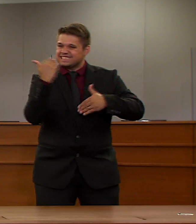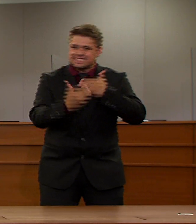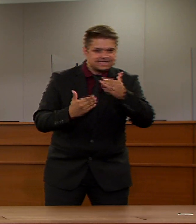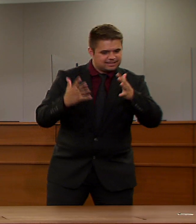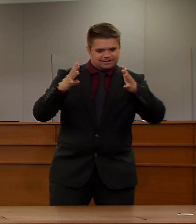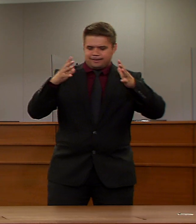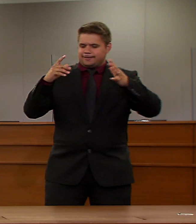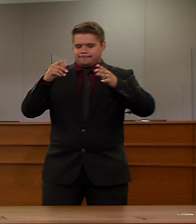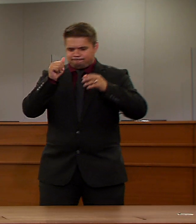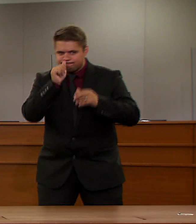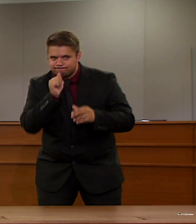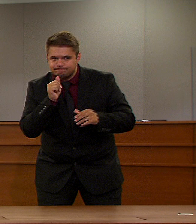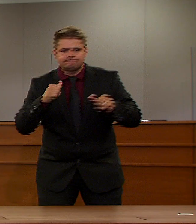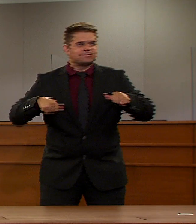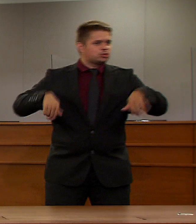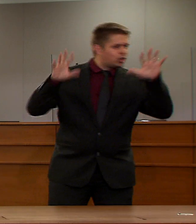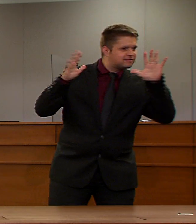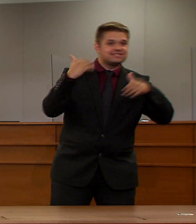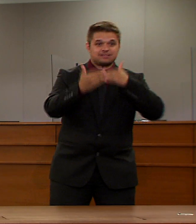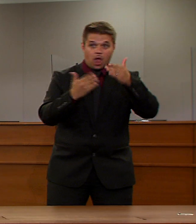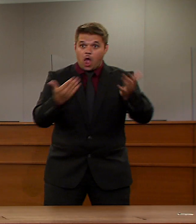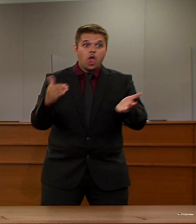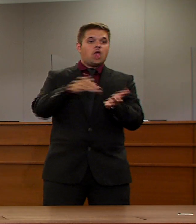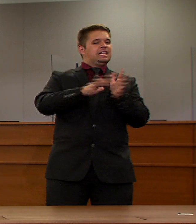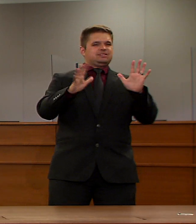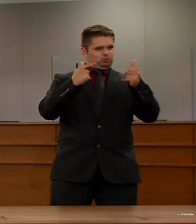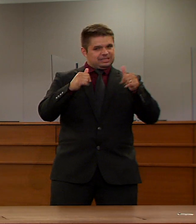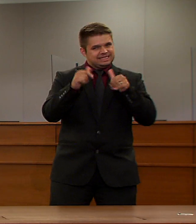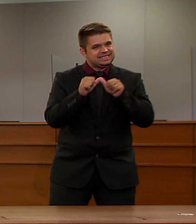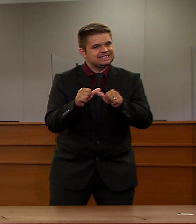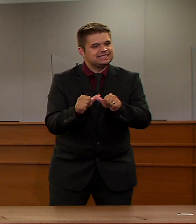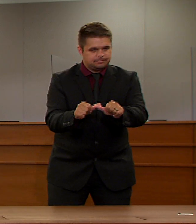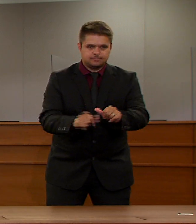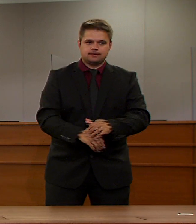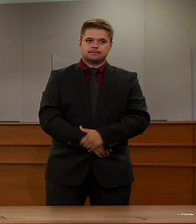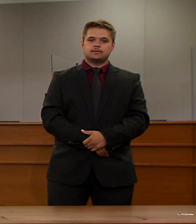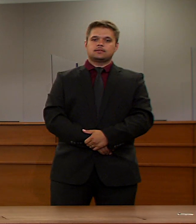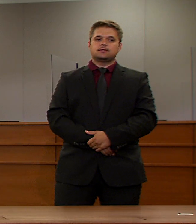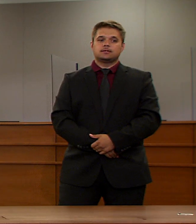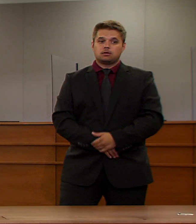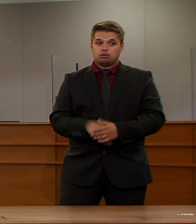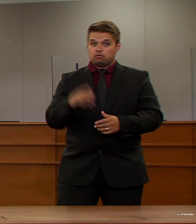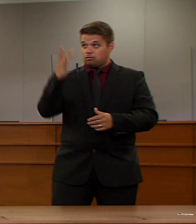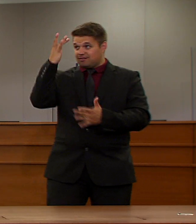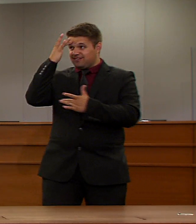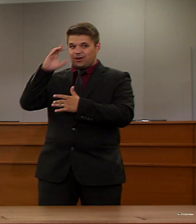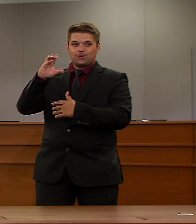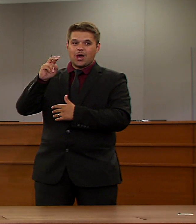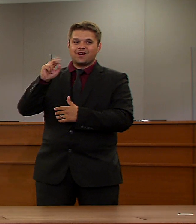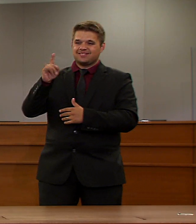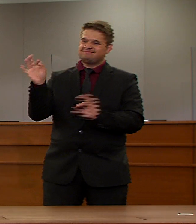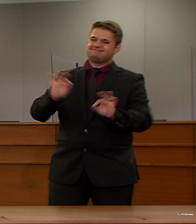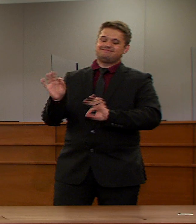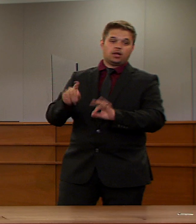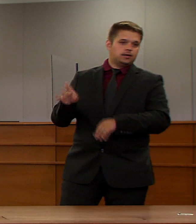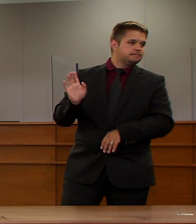The risk of the virus remains very serious and everyone needs to take prevention measures in all aspects of our lives very